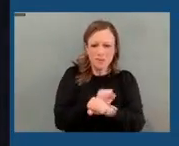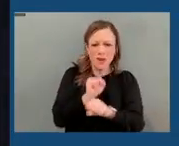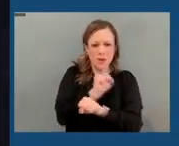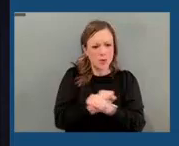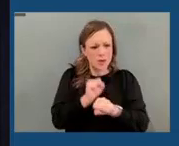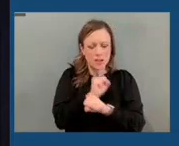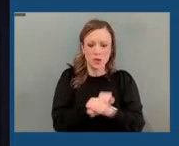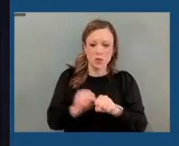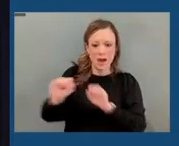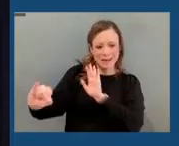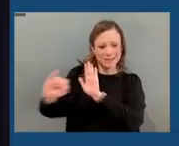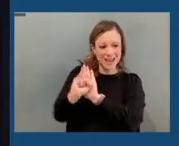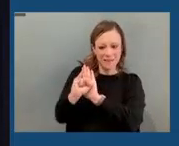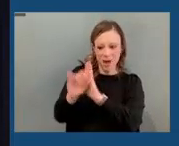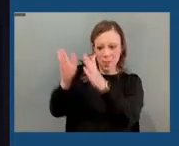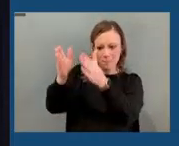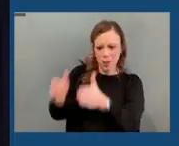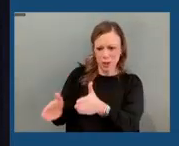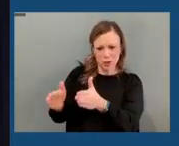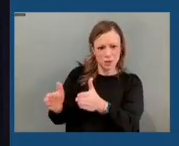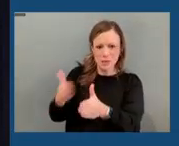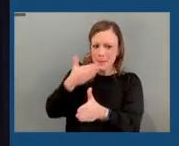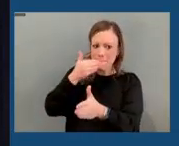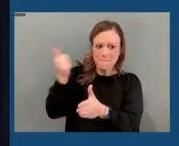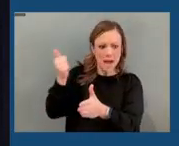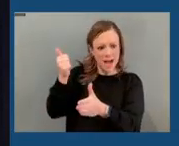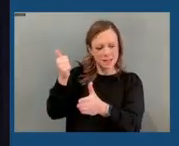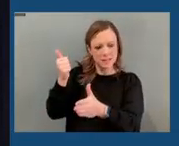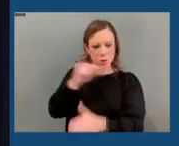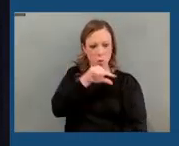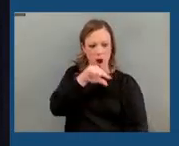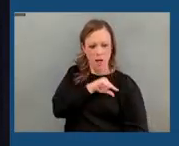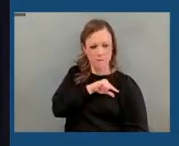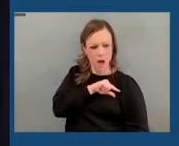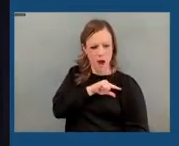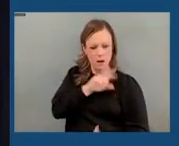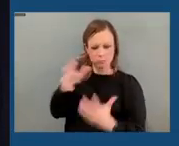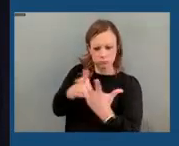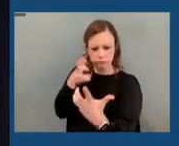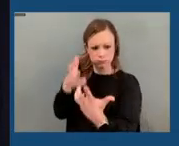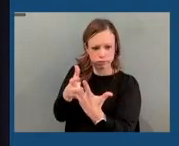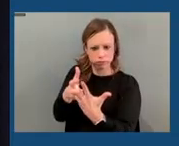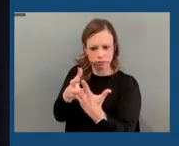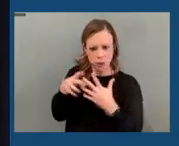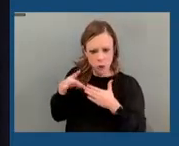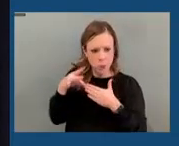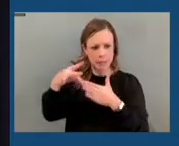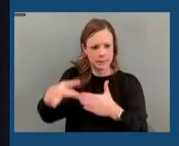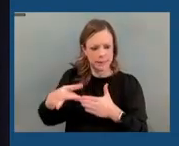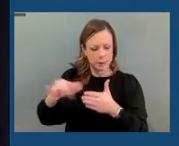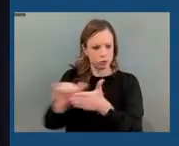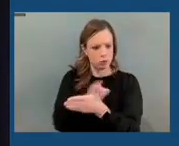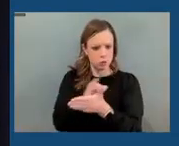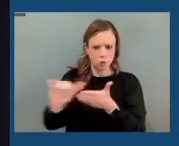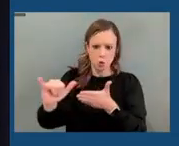is the best suited to lead during these turbulent times. And so I have extreme confidence and uh Stephen James uh comes highly recommended from many,